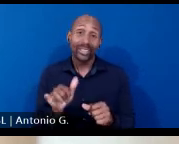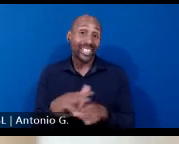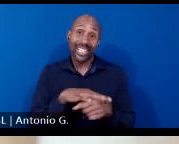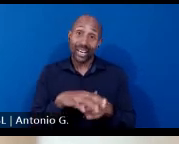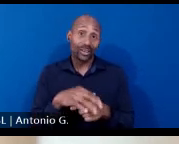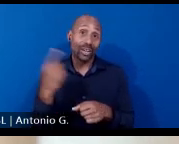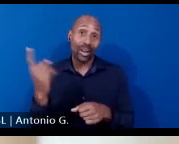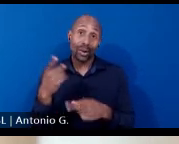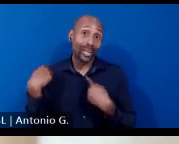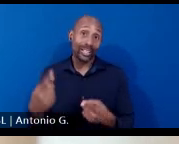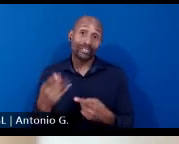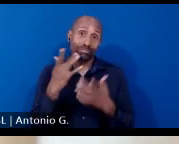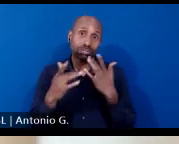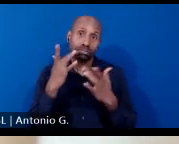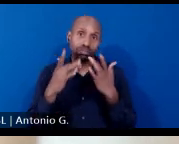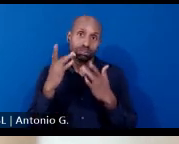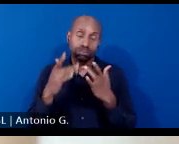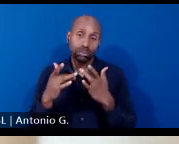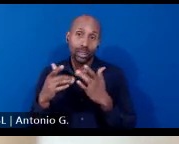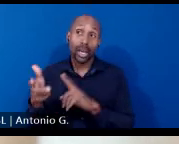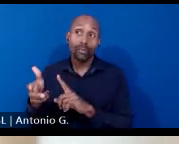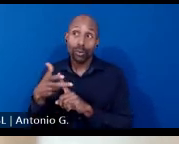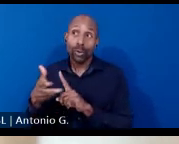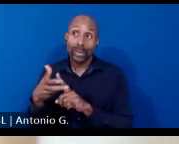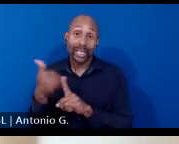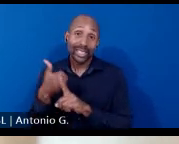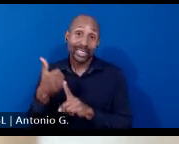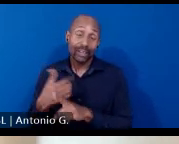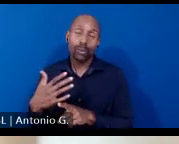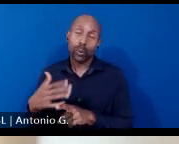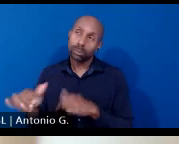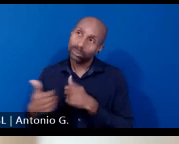Recruitment is challenging and it's something that we have to